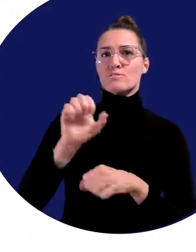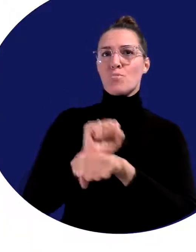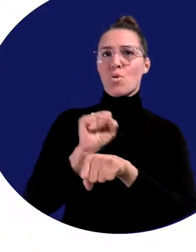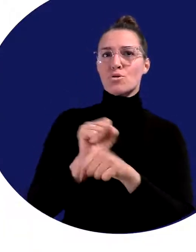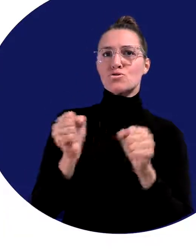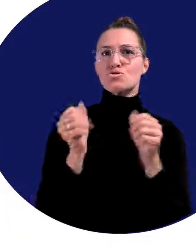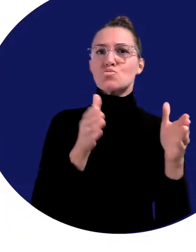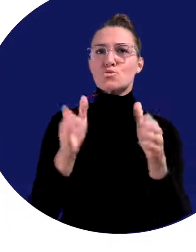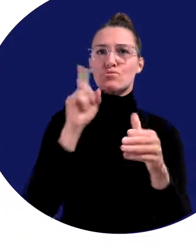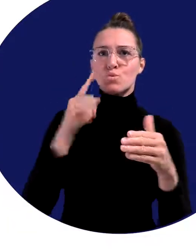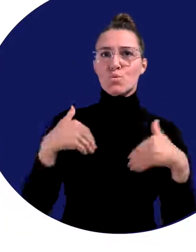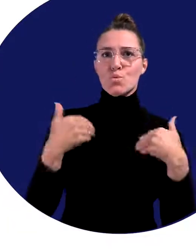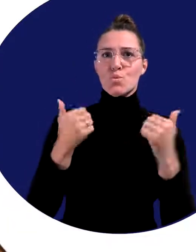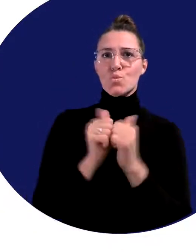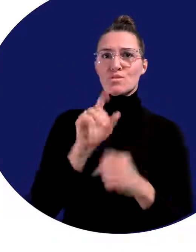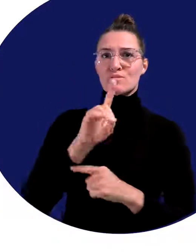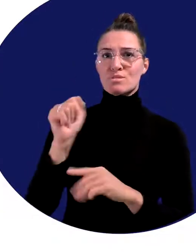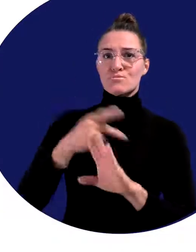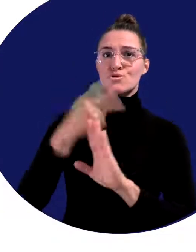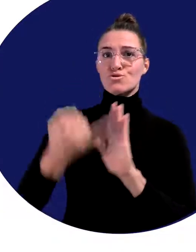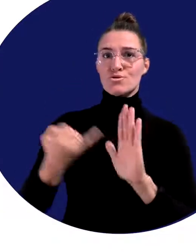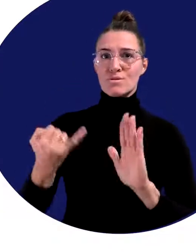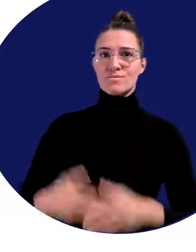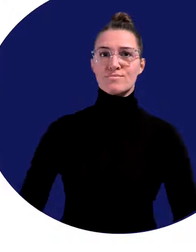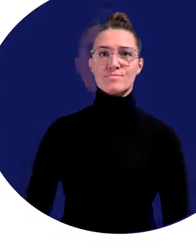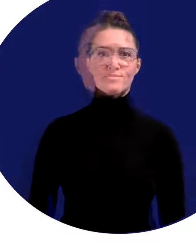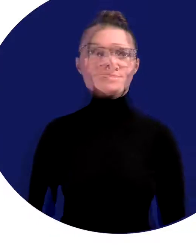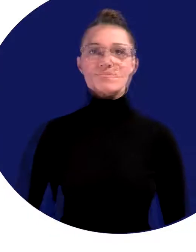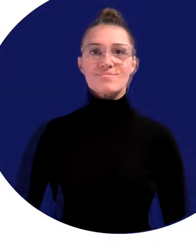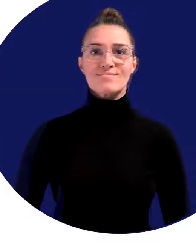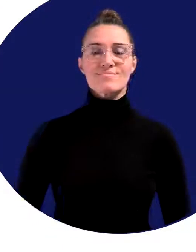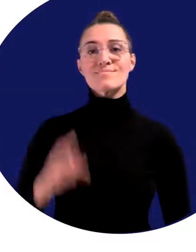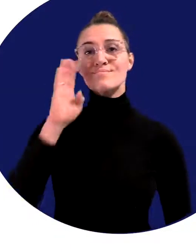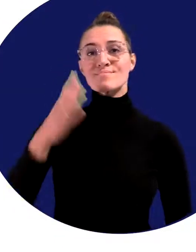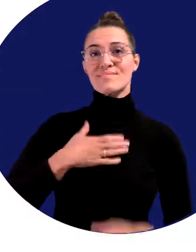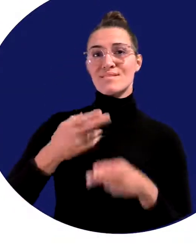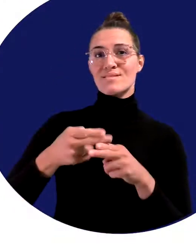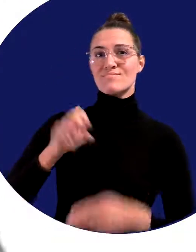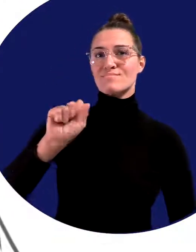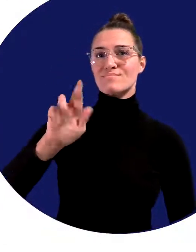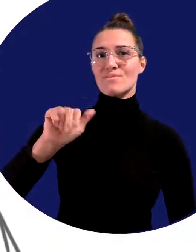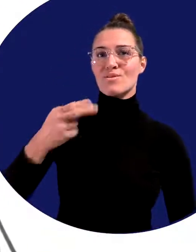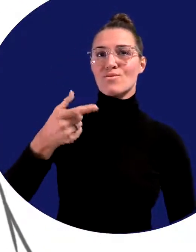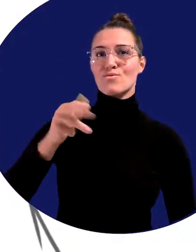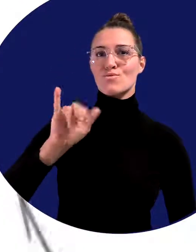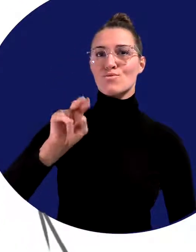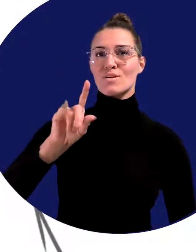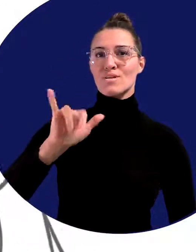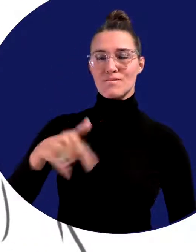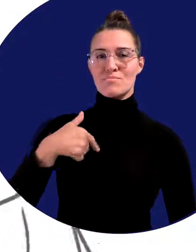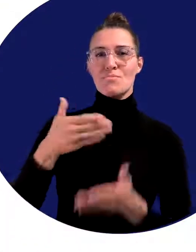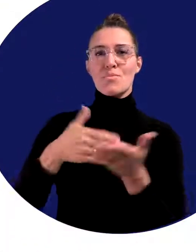BC Employment Strategy for Youth with Disabilities Project. My name is Sarah Grindlay, and I’m part of the